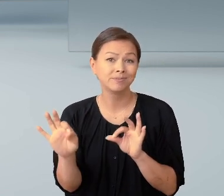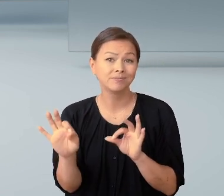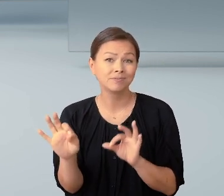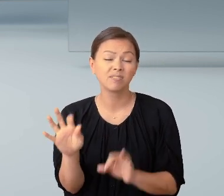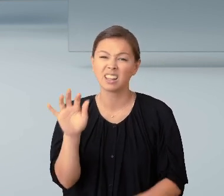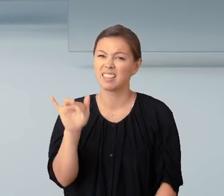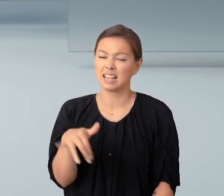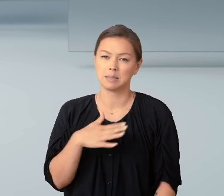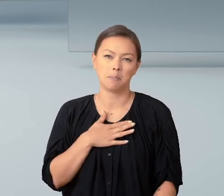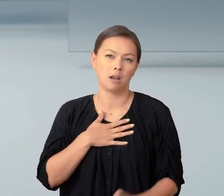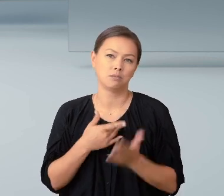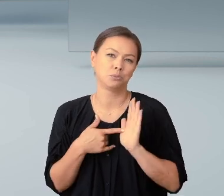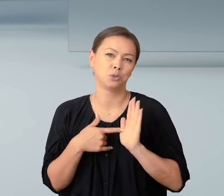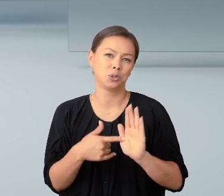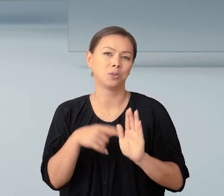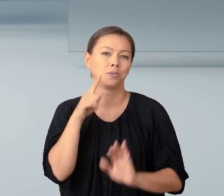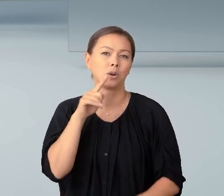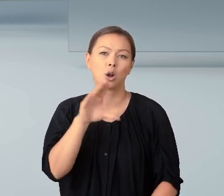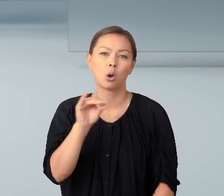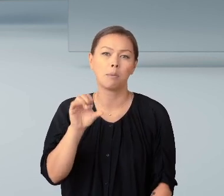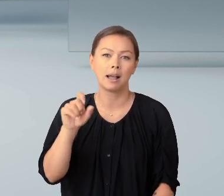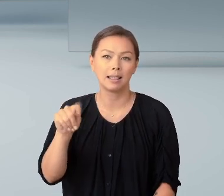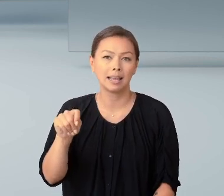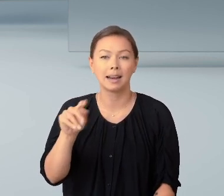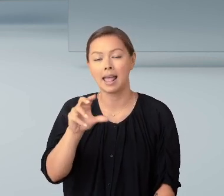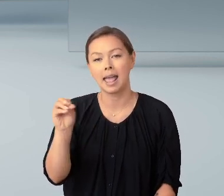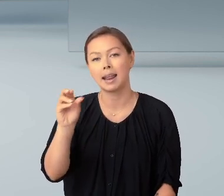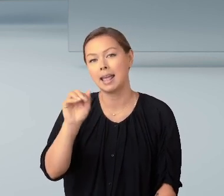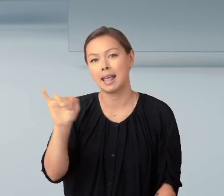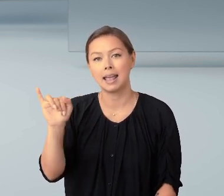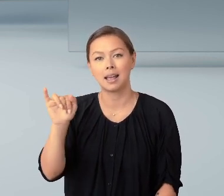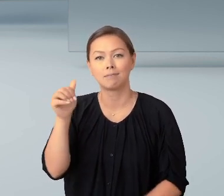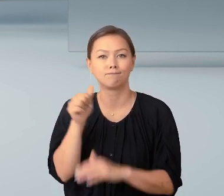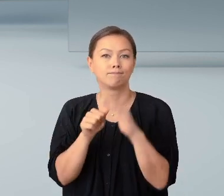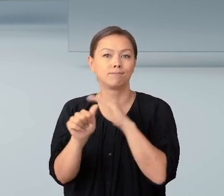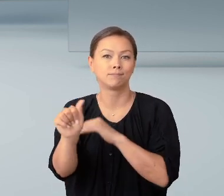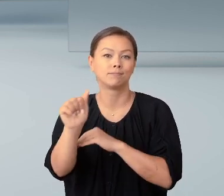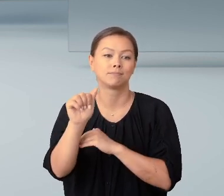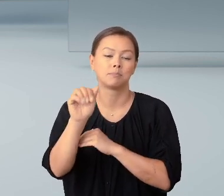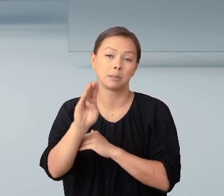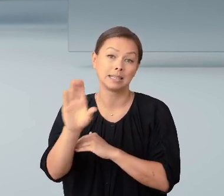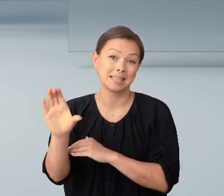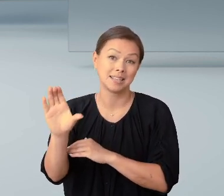show with respect to Copilot and AI in Business Central. And Tracey,